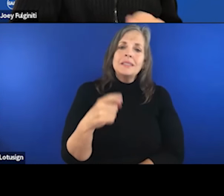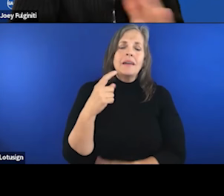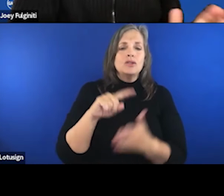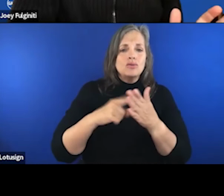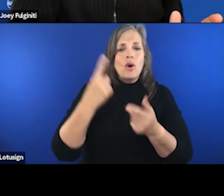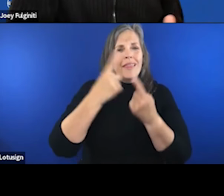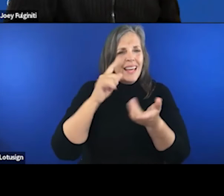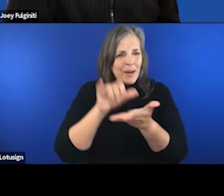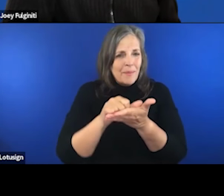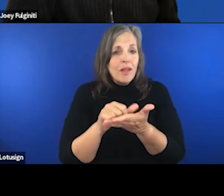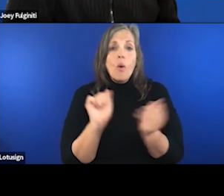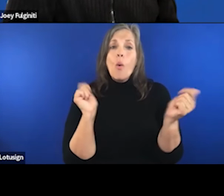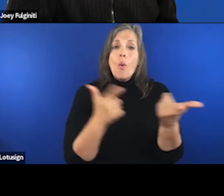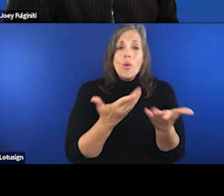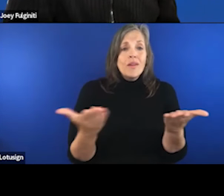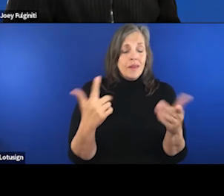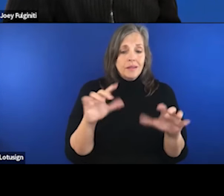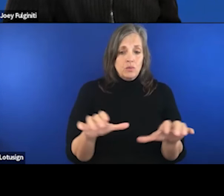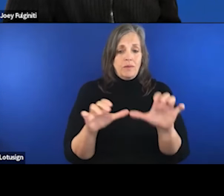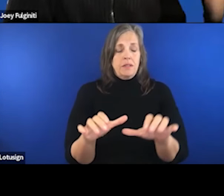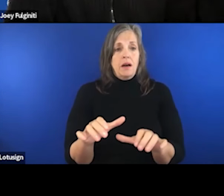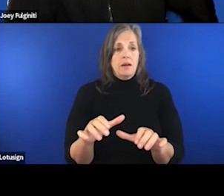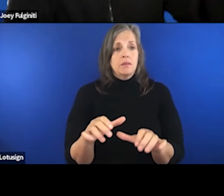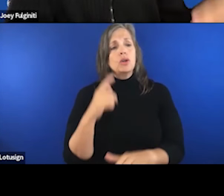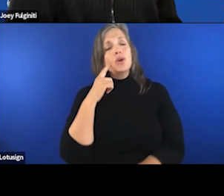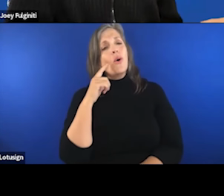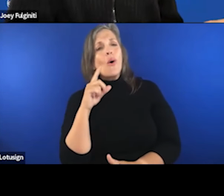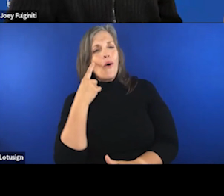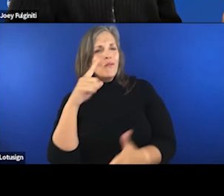all of the things that we've done in in for a designer the reason why I showed you my